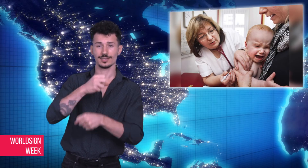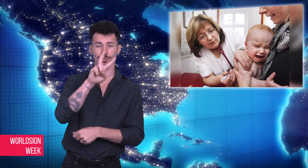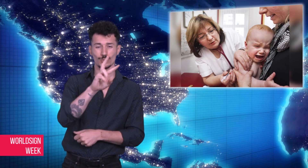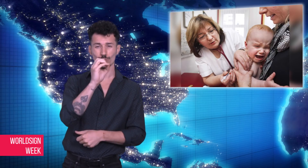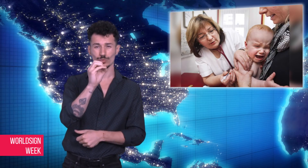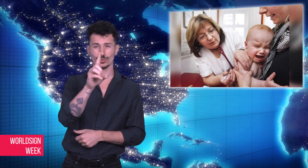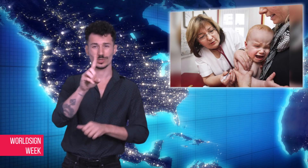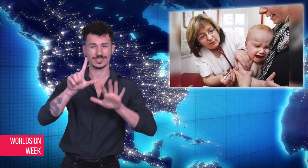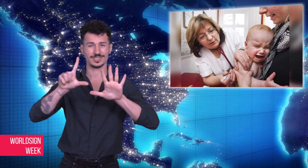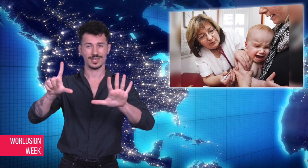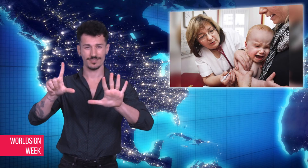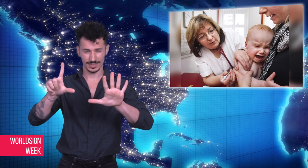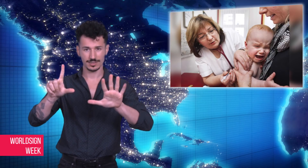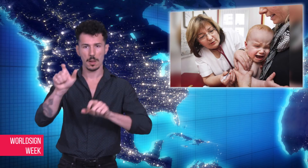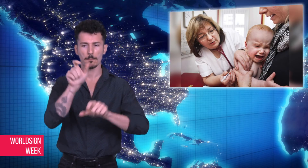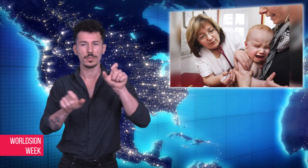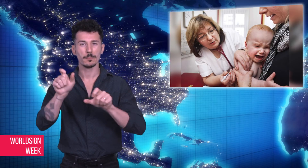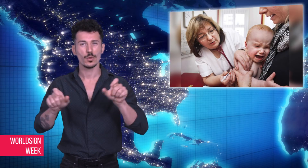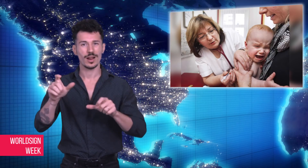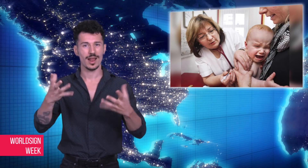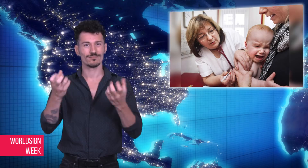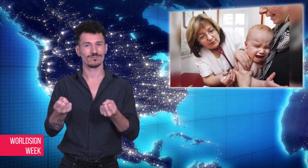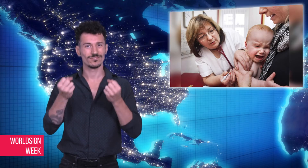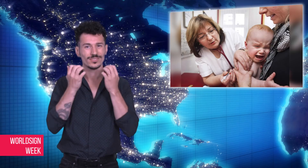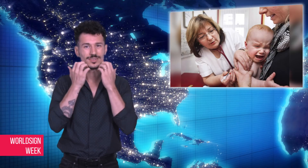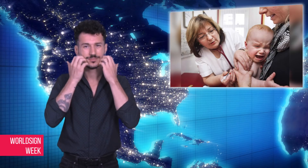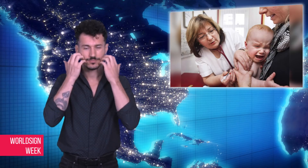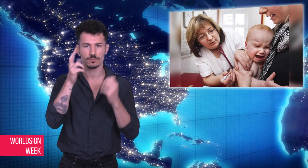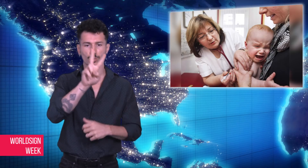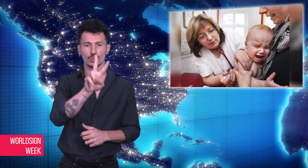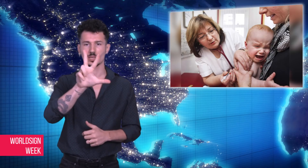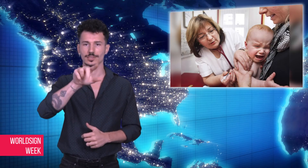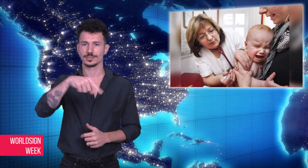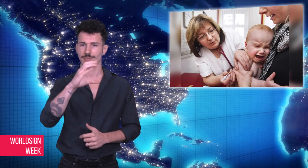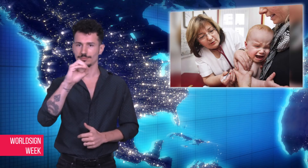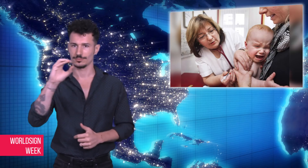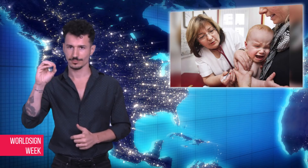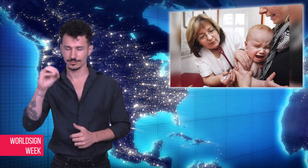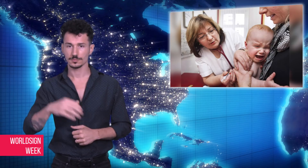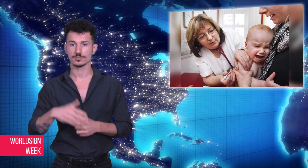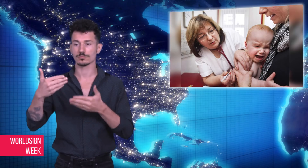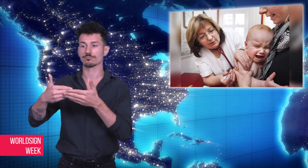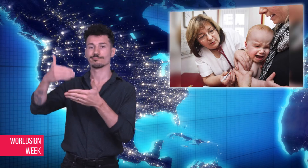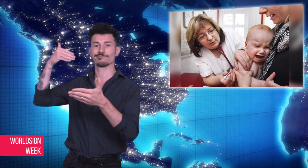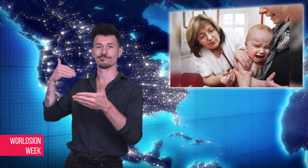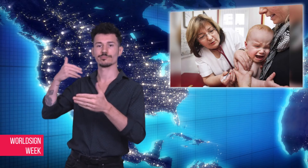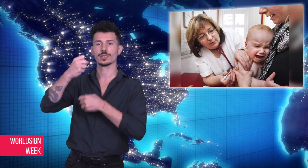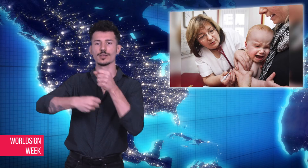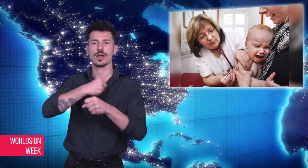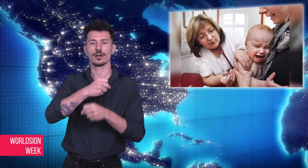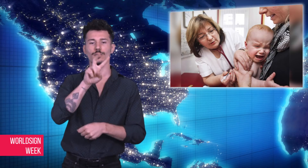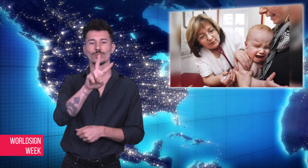decade; only 23,000 cases were reported in 2017, and 5,000 cases in